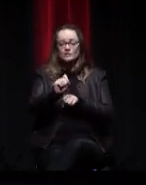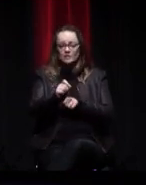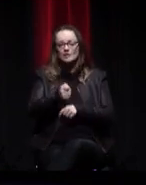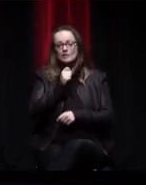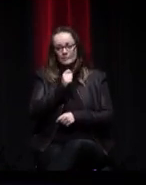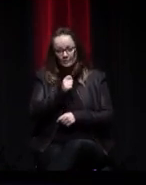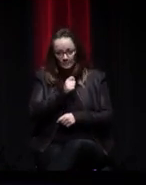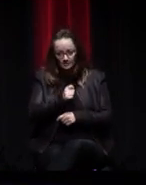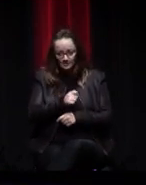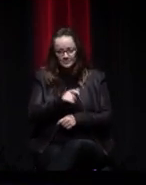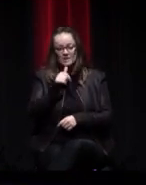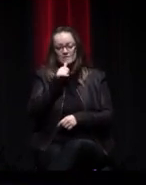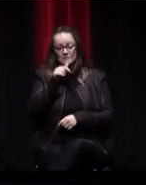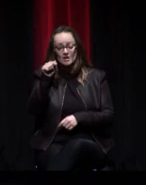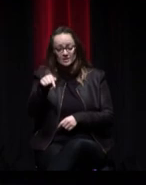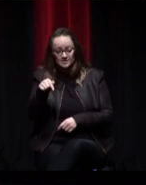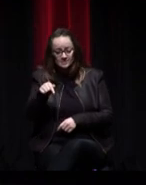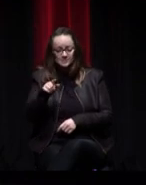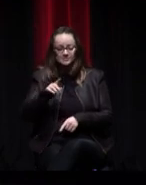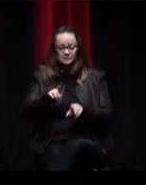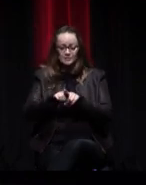It says that the reporter and journalism